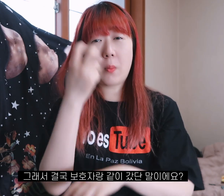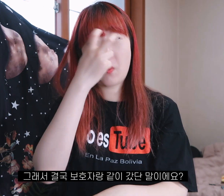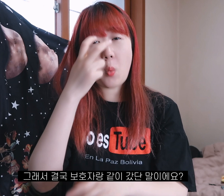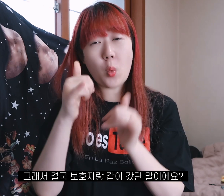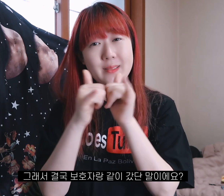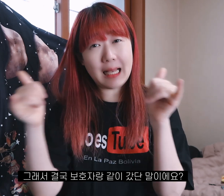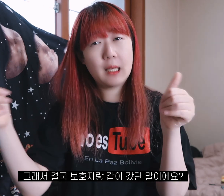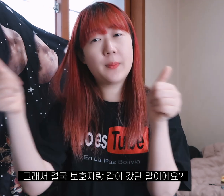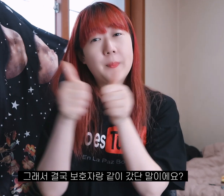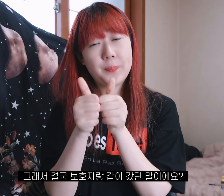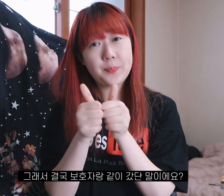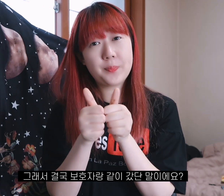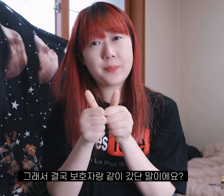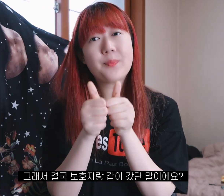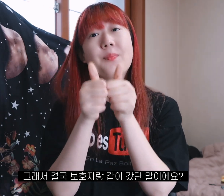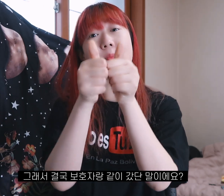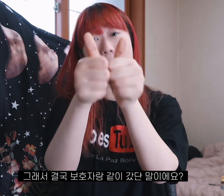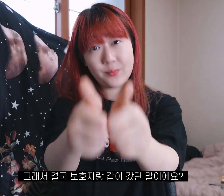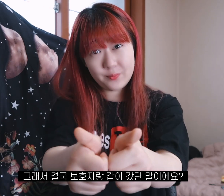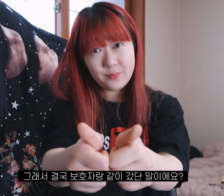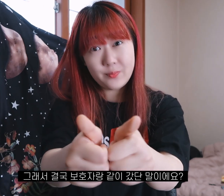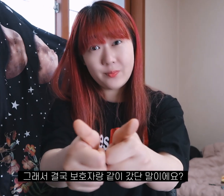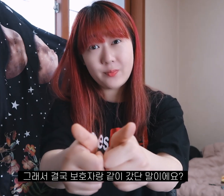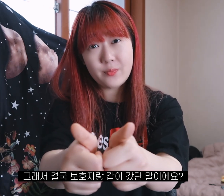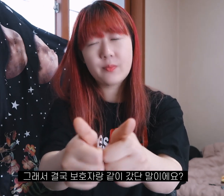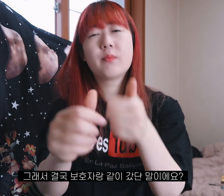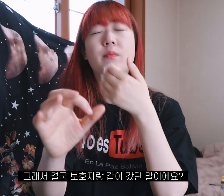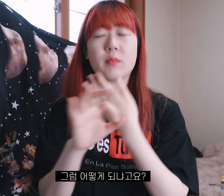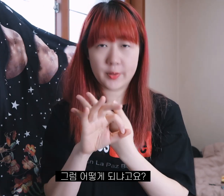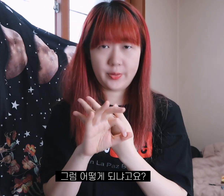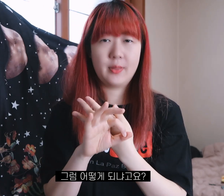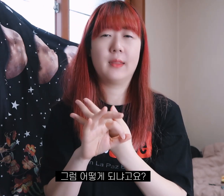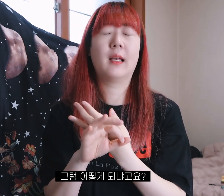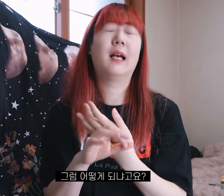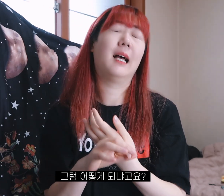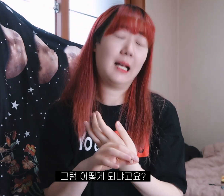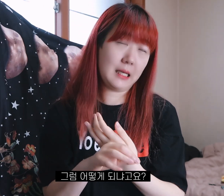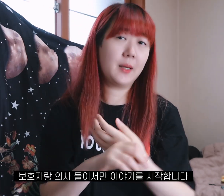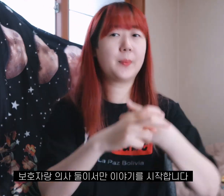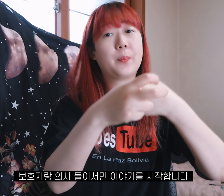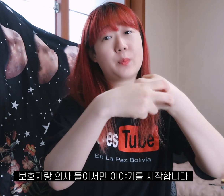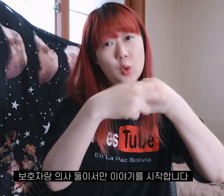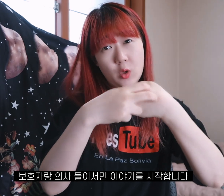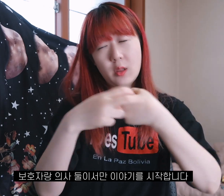So you're saying you went with your guardian in the end? So what happens?